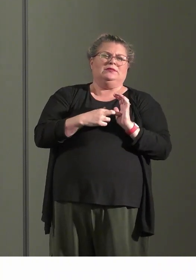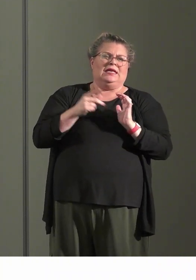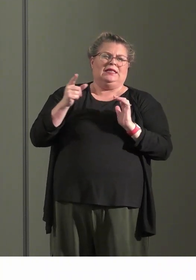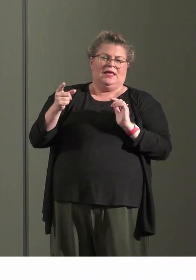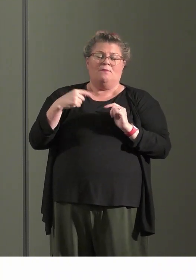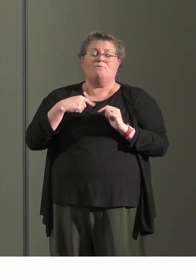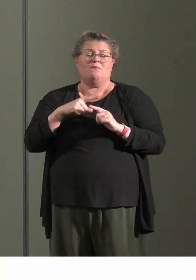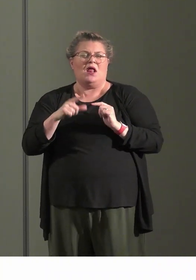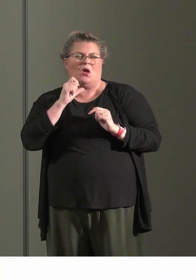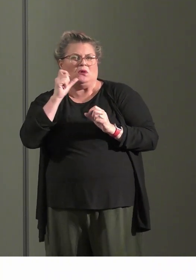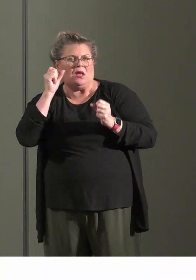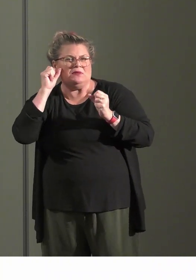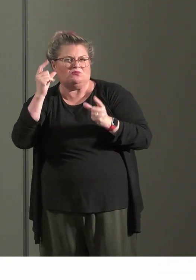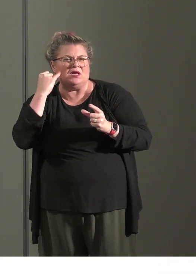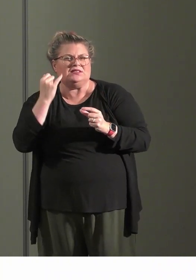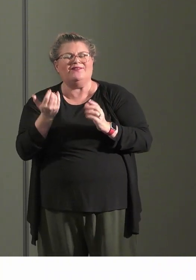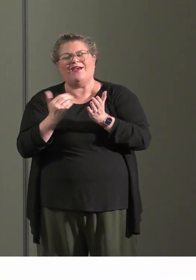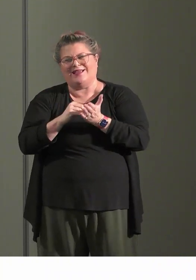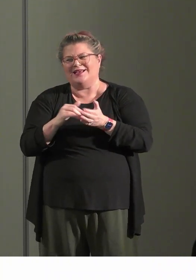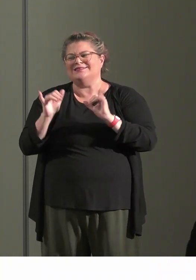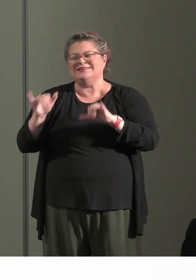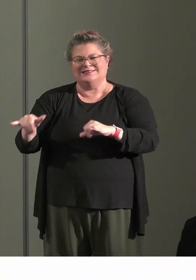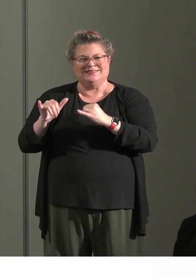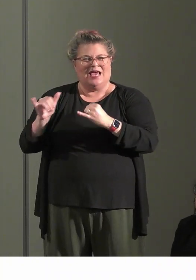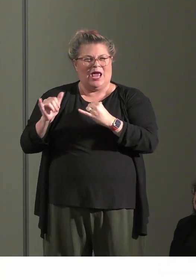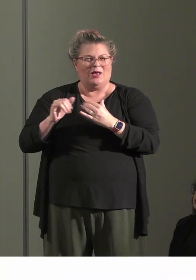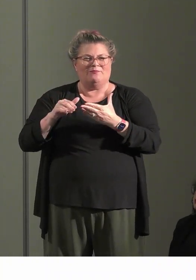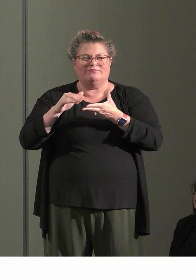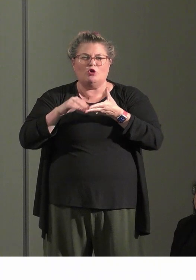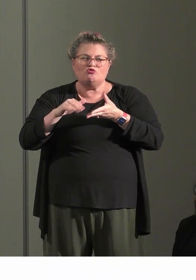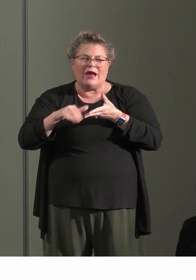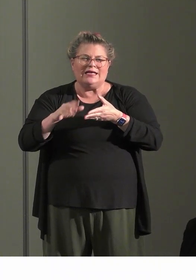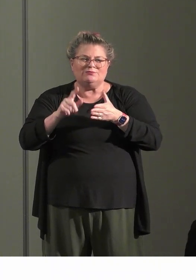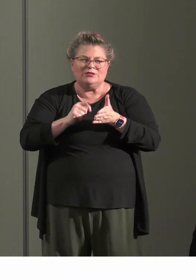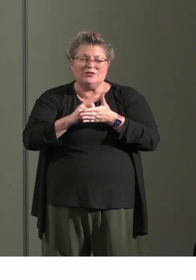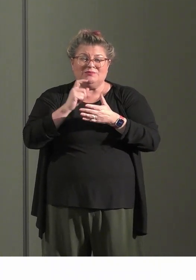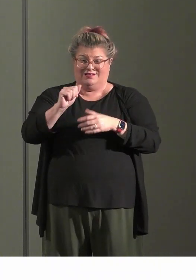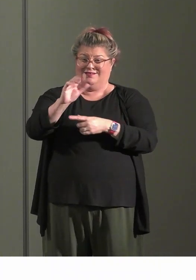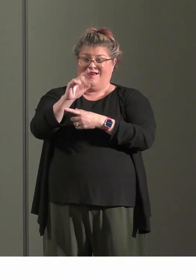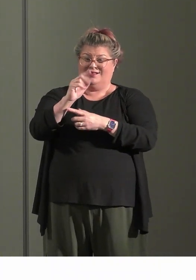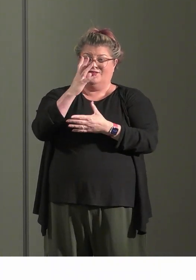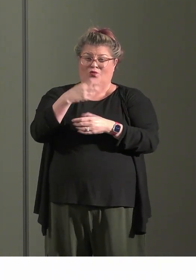surprise there is a grace period the act is four years old it takes four years to create standards